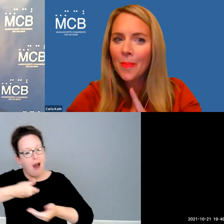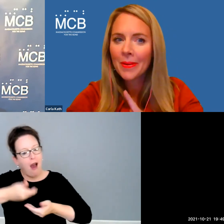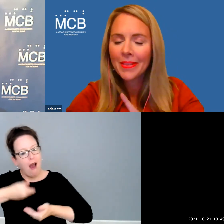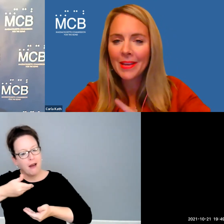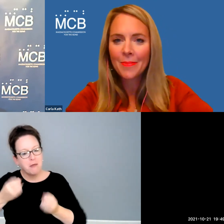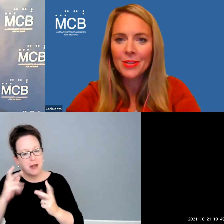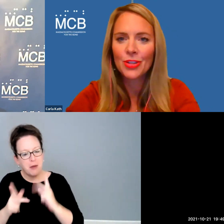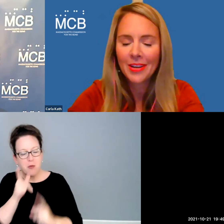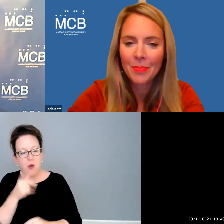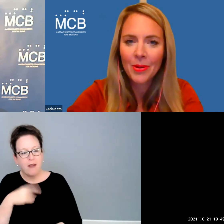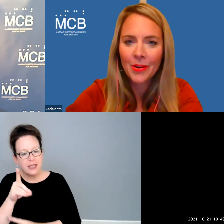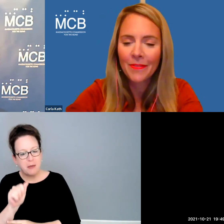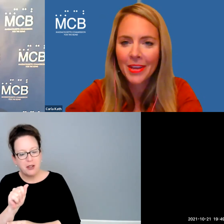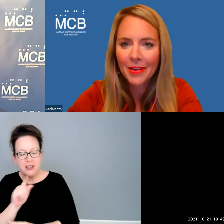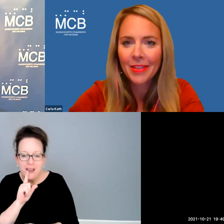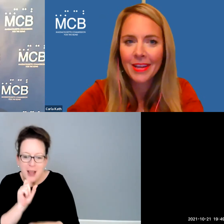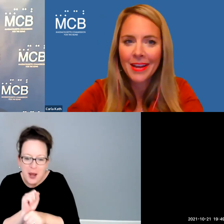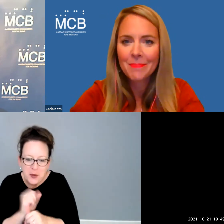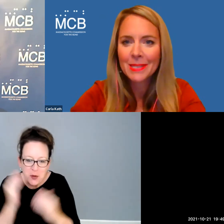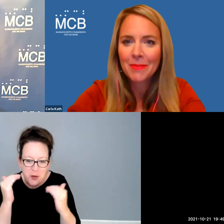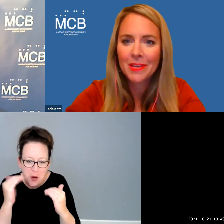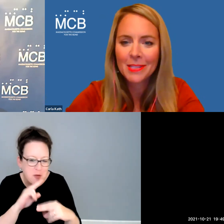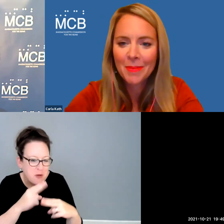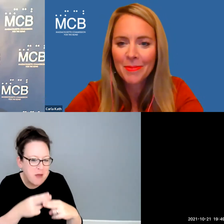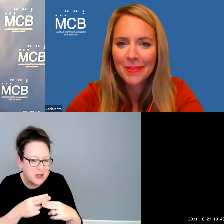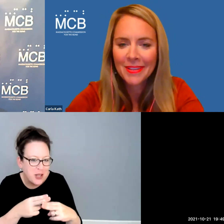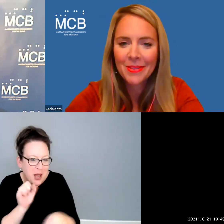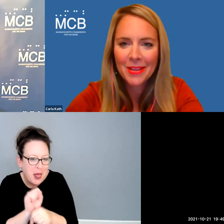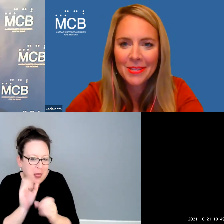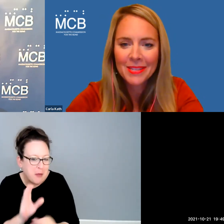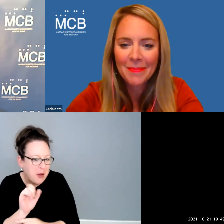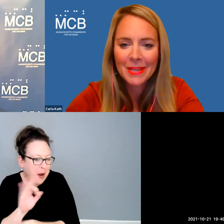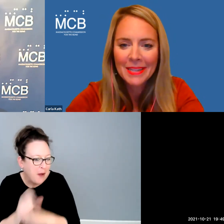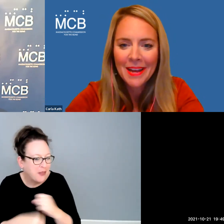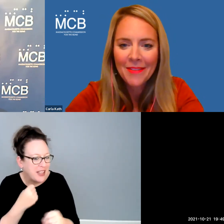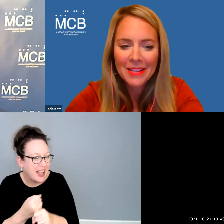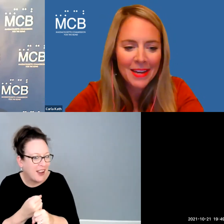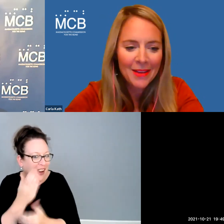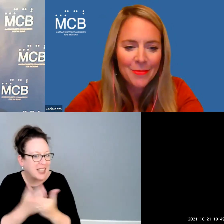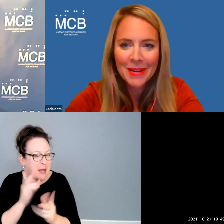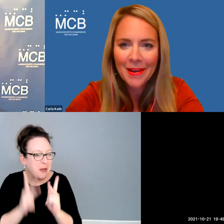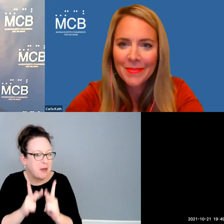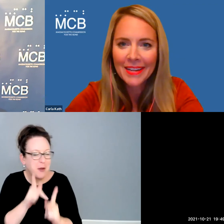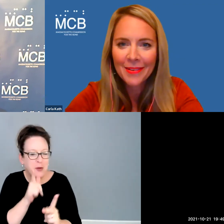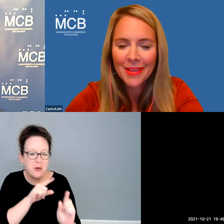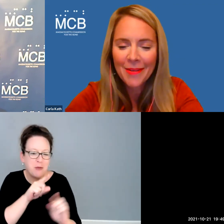hope that you mention employer of the year and that um some of these people and in this um, event tonight will become that.